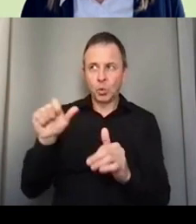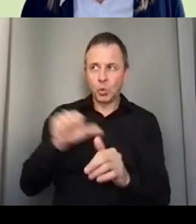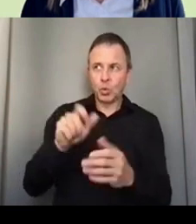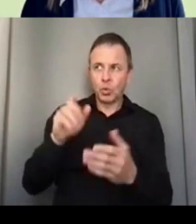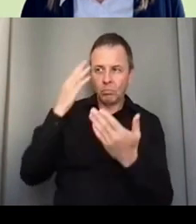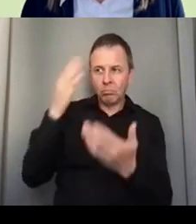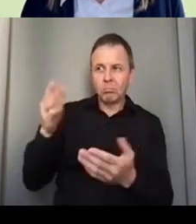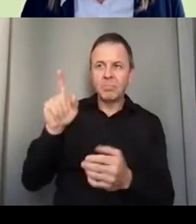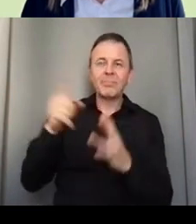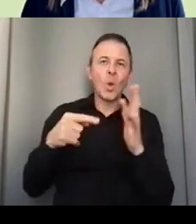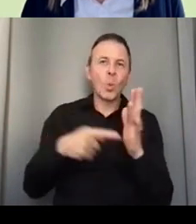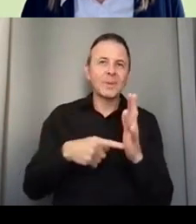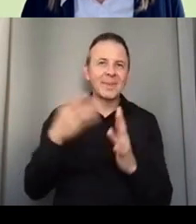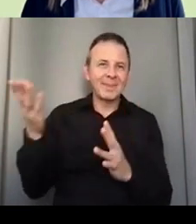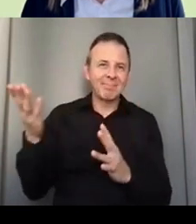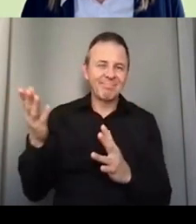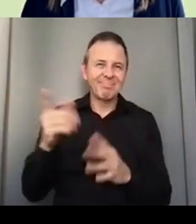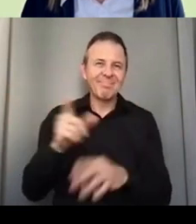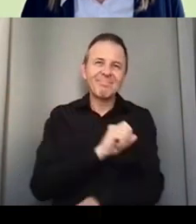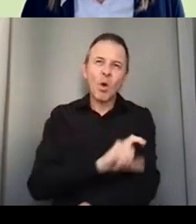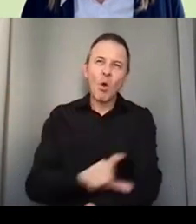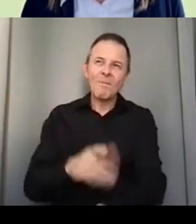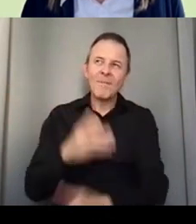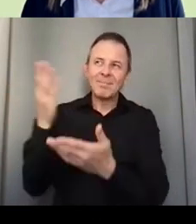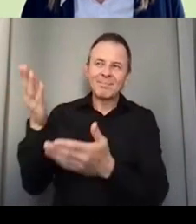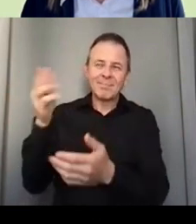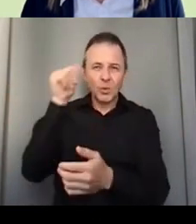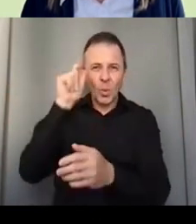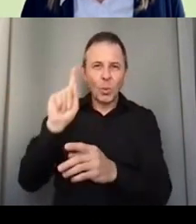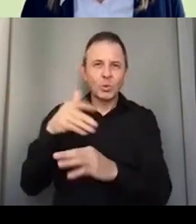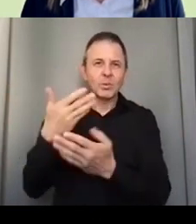OT’s be confident with your therapist and their